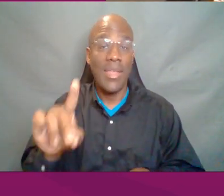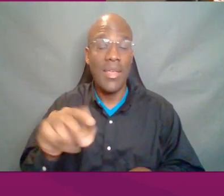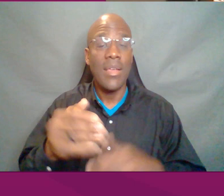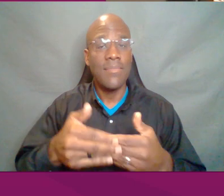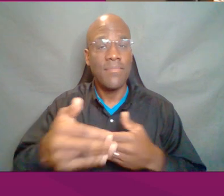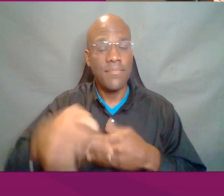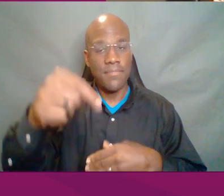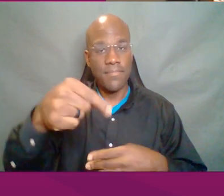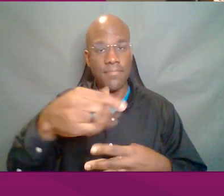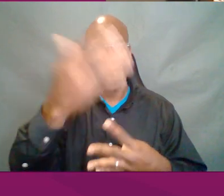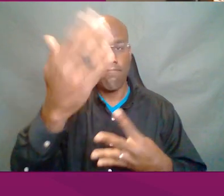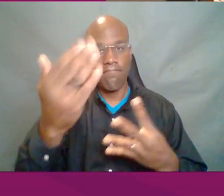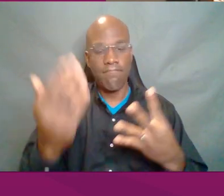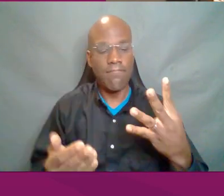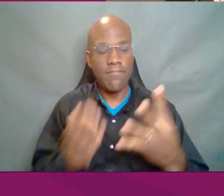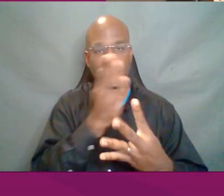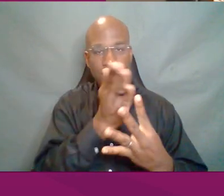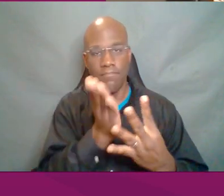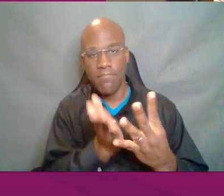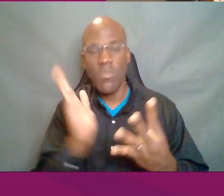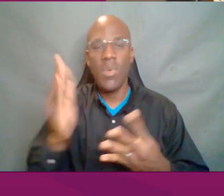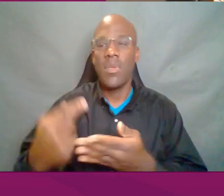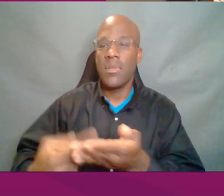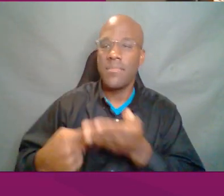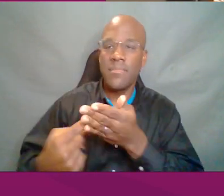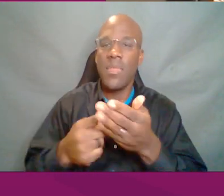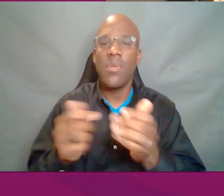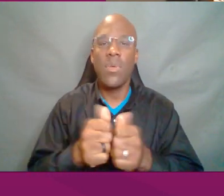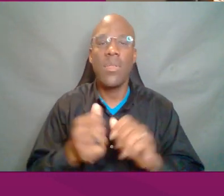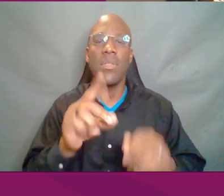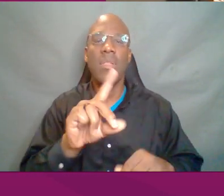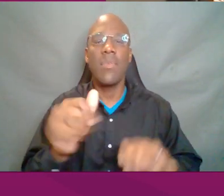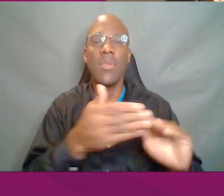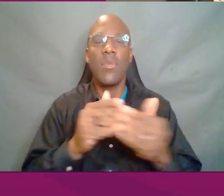series we will be having conversations with disability community leaders who are